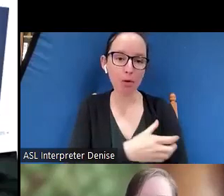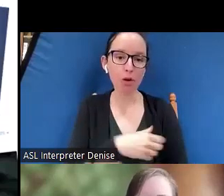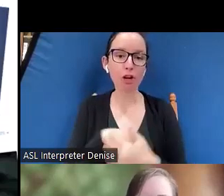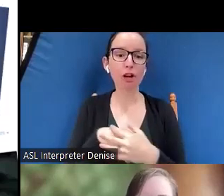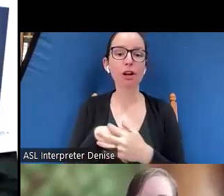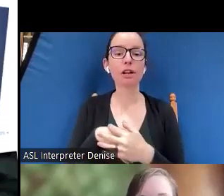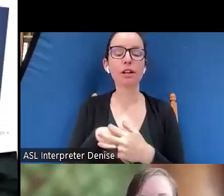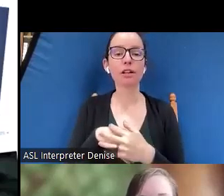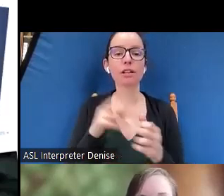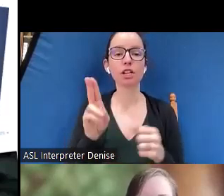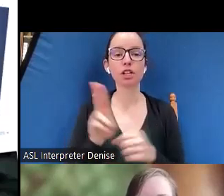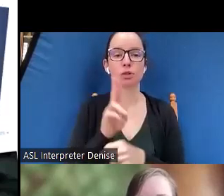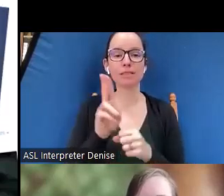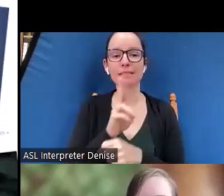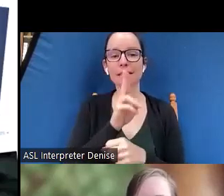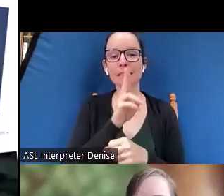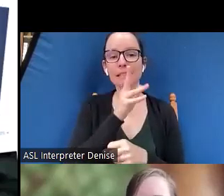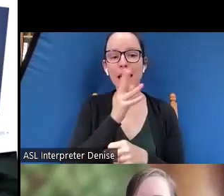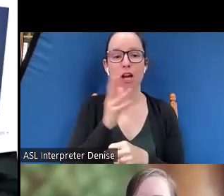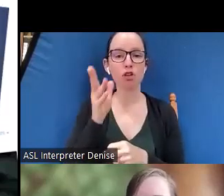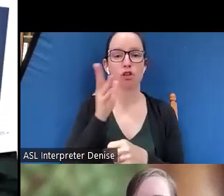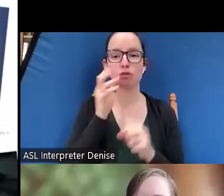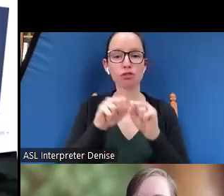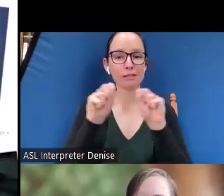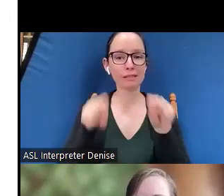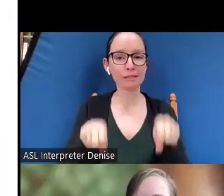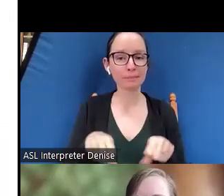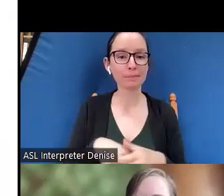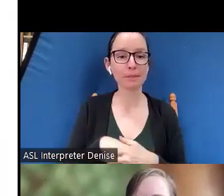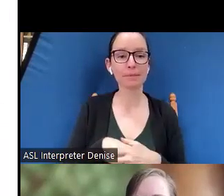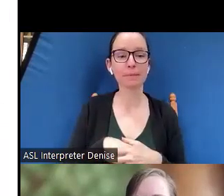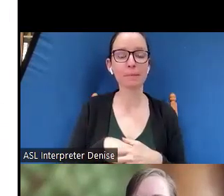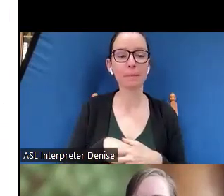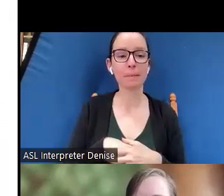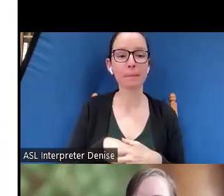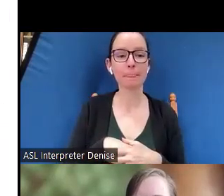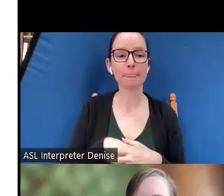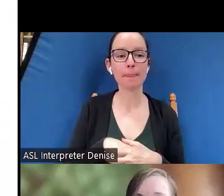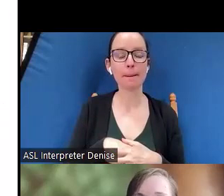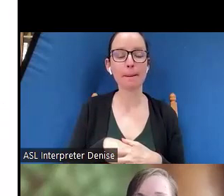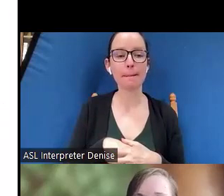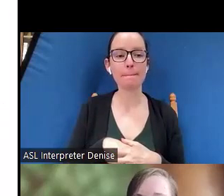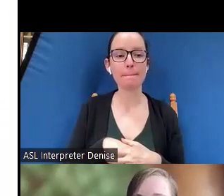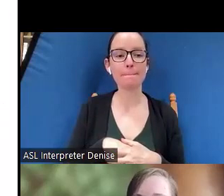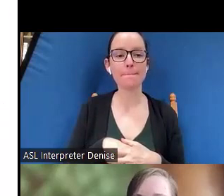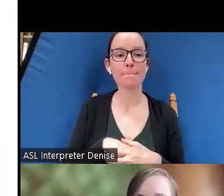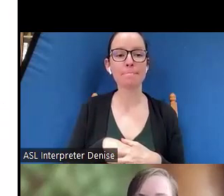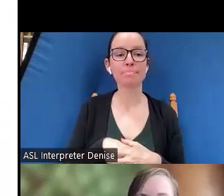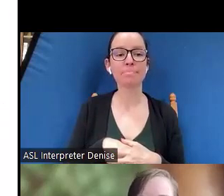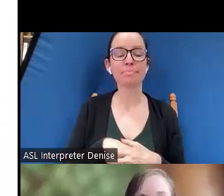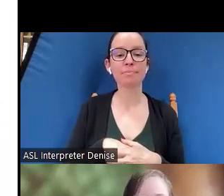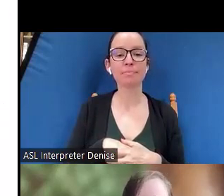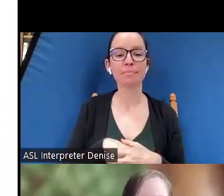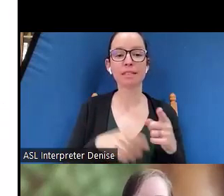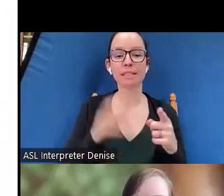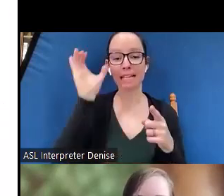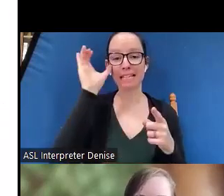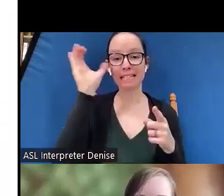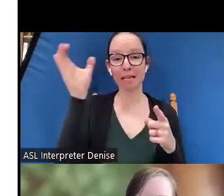agrivoltaic systems. And then here's kind of a conceptual map of the different